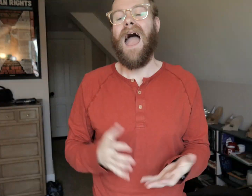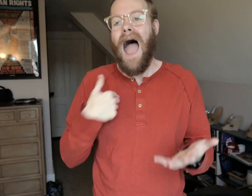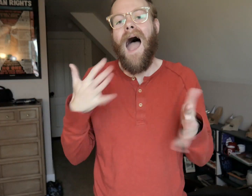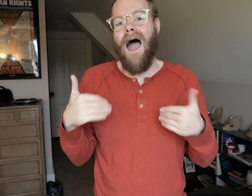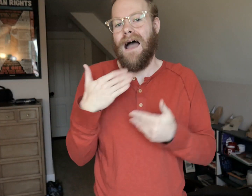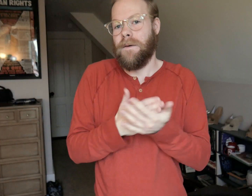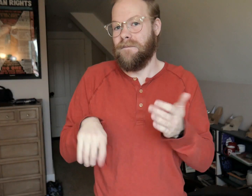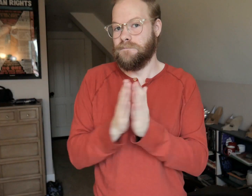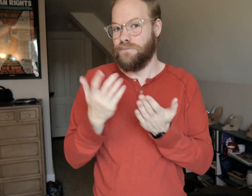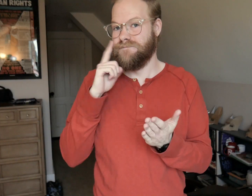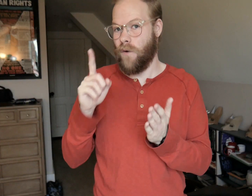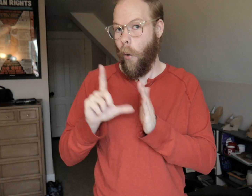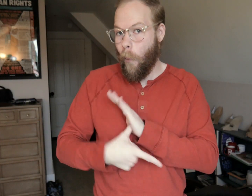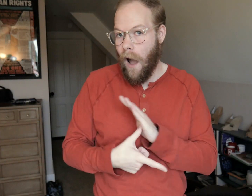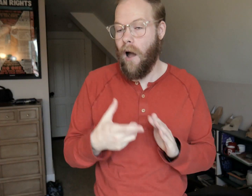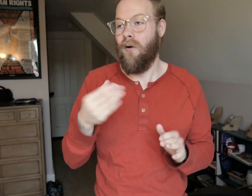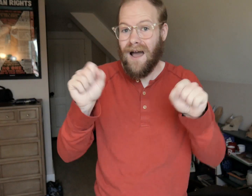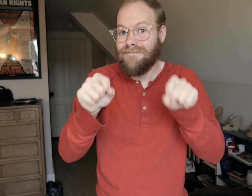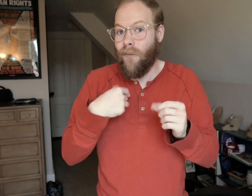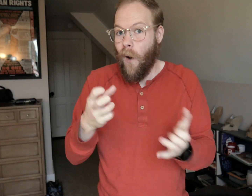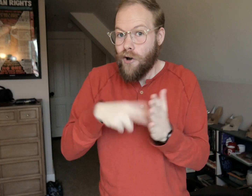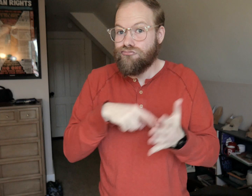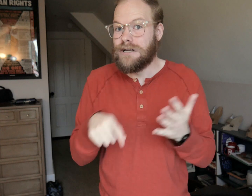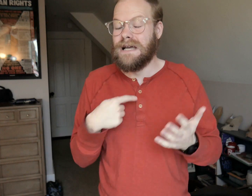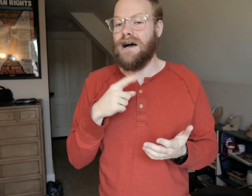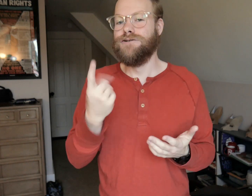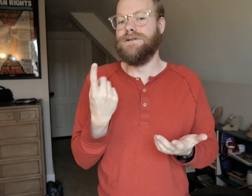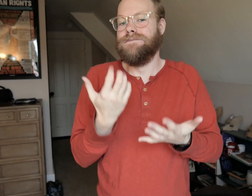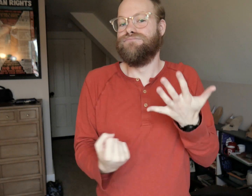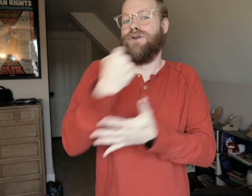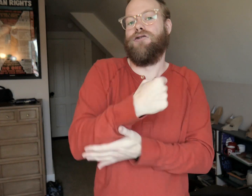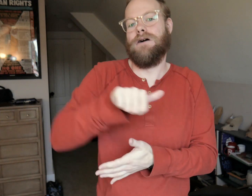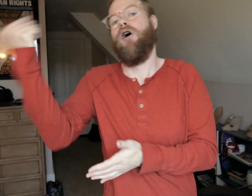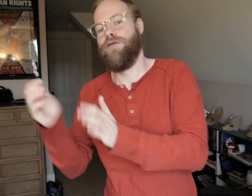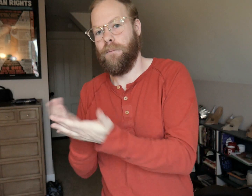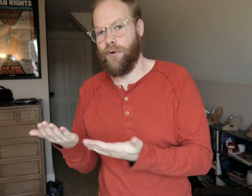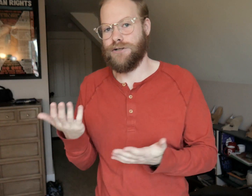I’ve had some of these books for a while, and I do want to read them, I just prioritize other books over them.